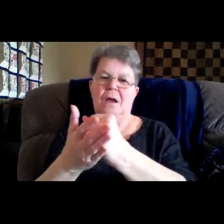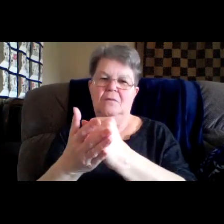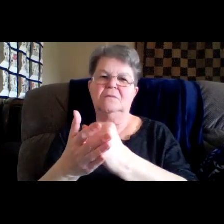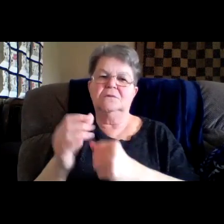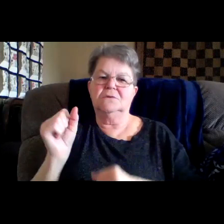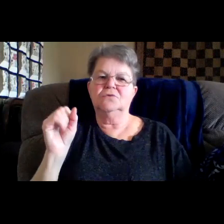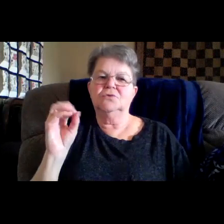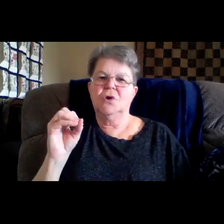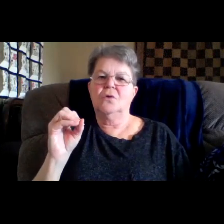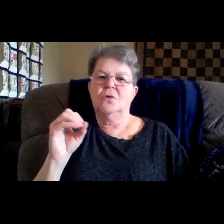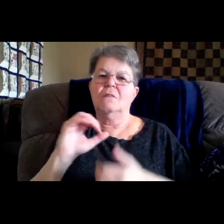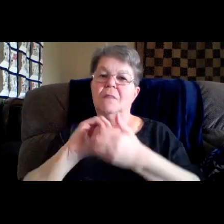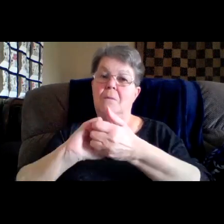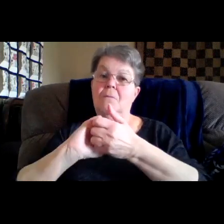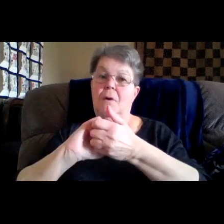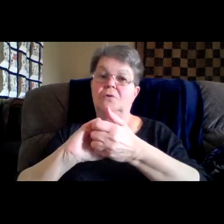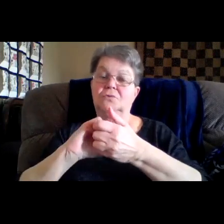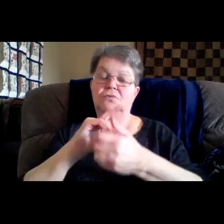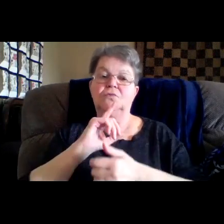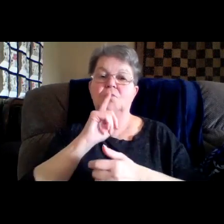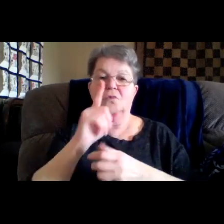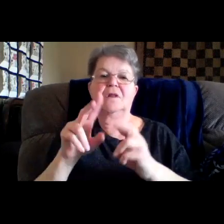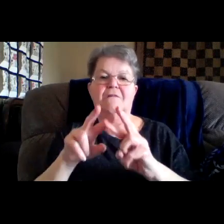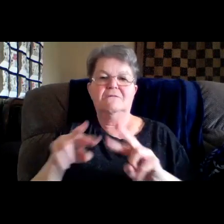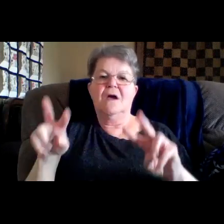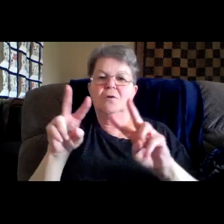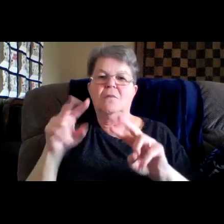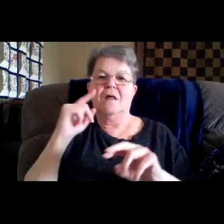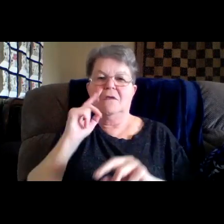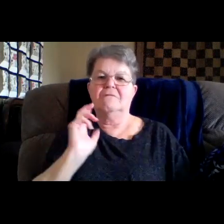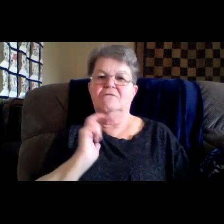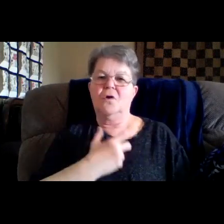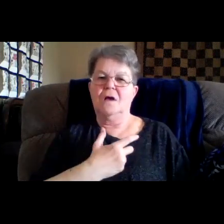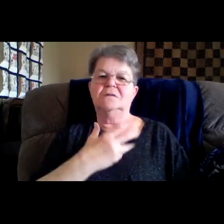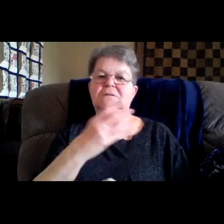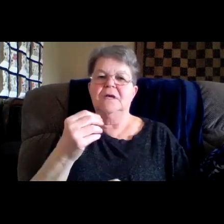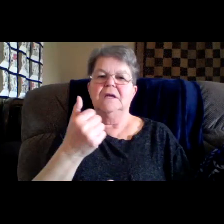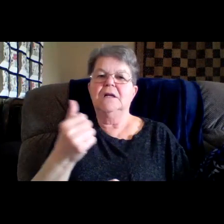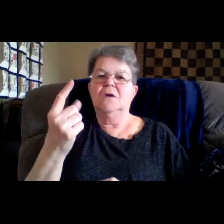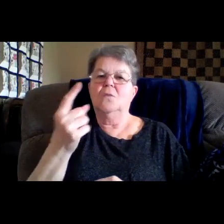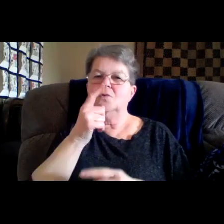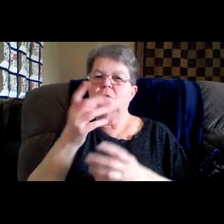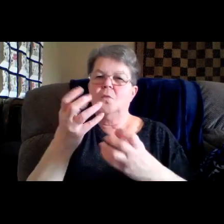So the partnership is really valuable I think for us and for anyone looking to have a project like this.